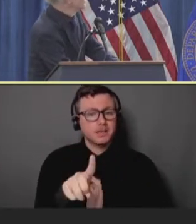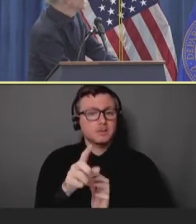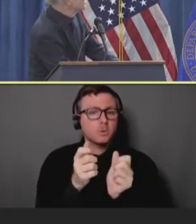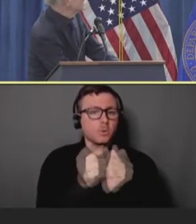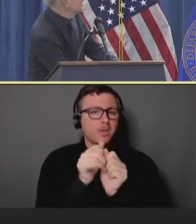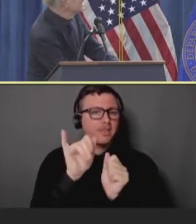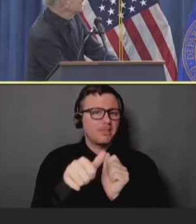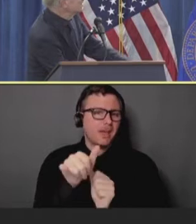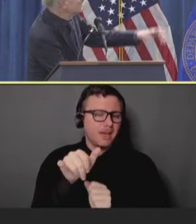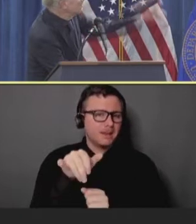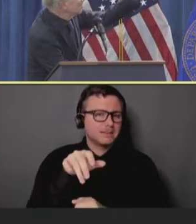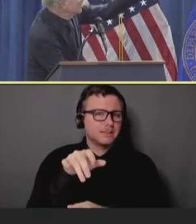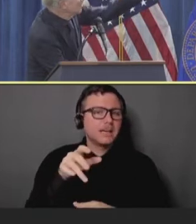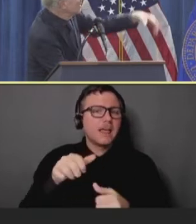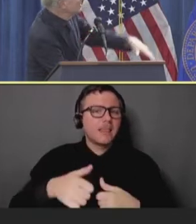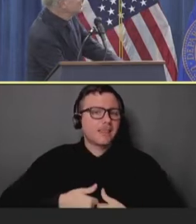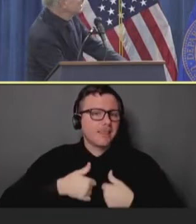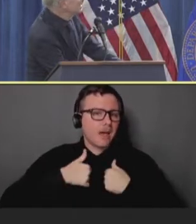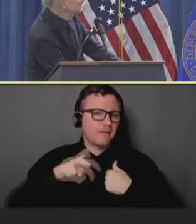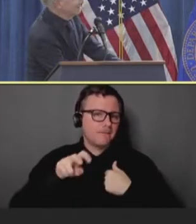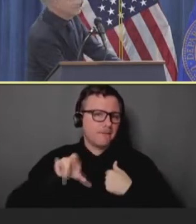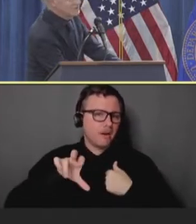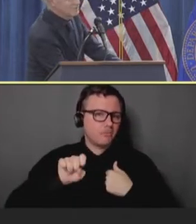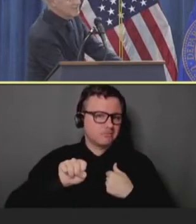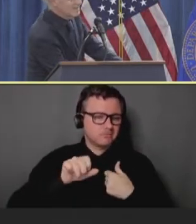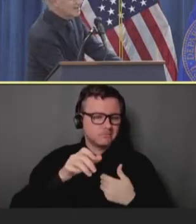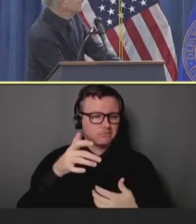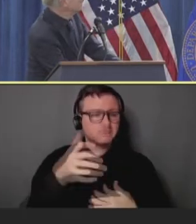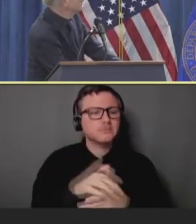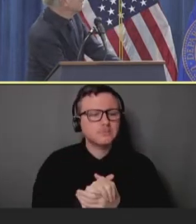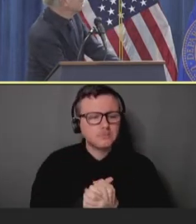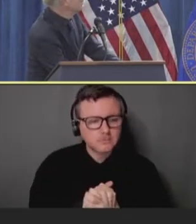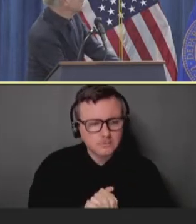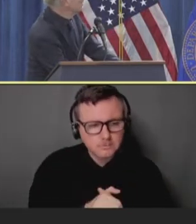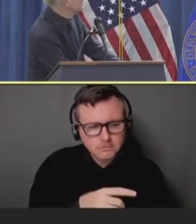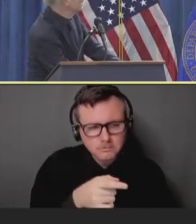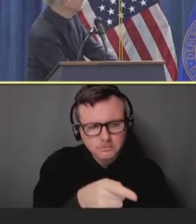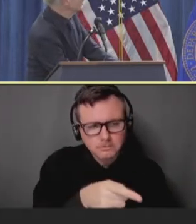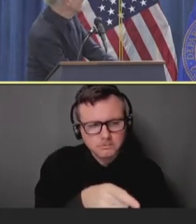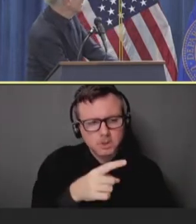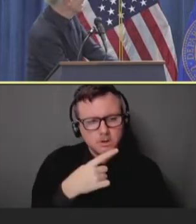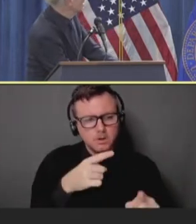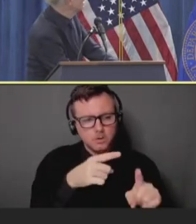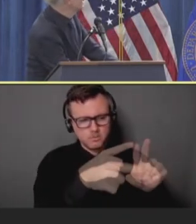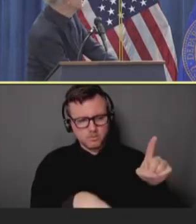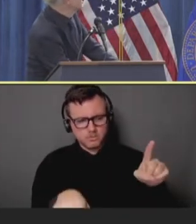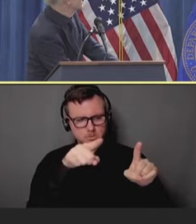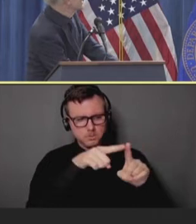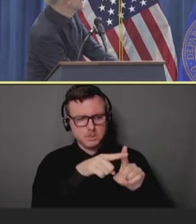This is polio GPEI publication online, cVDPVs.